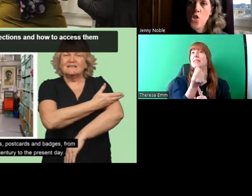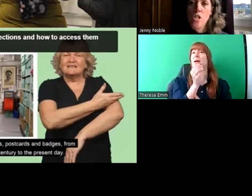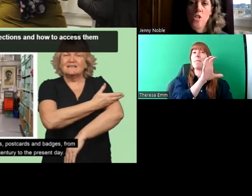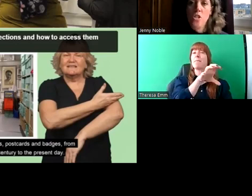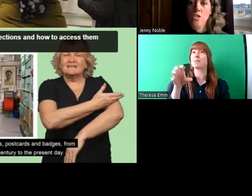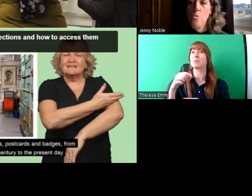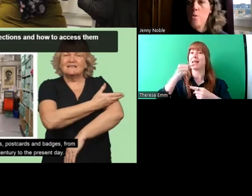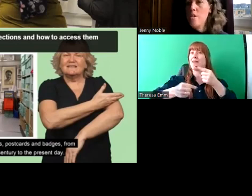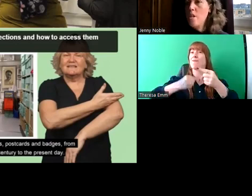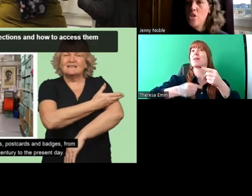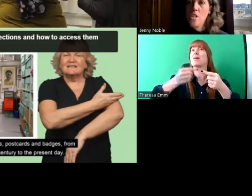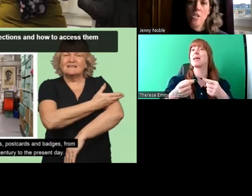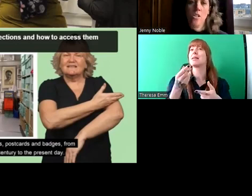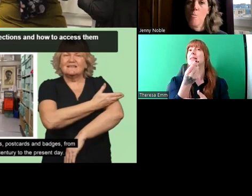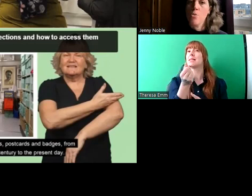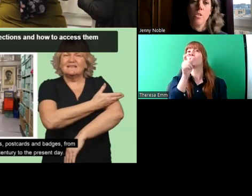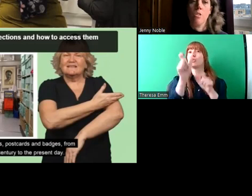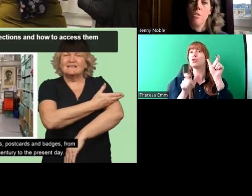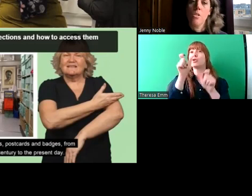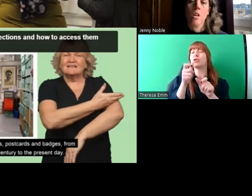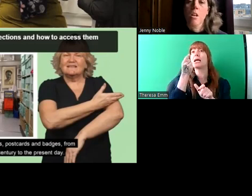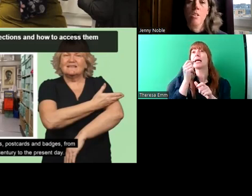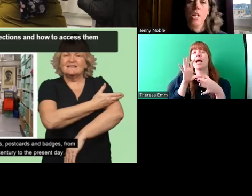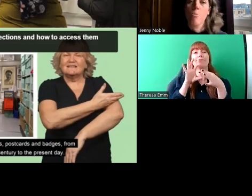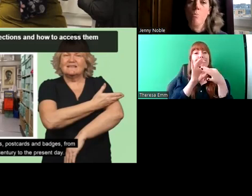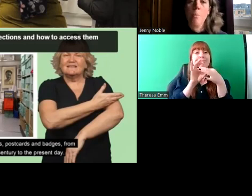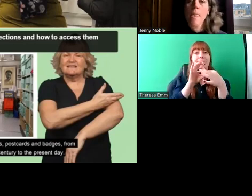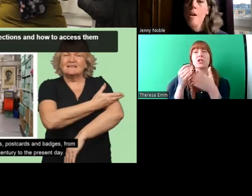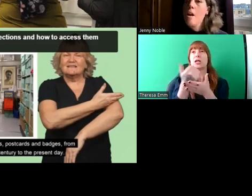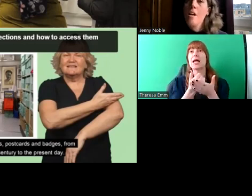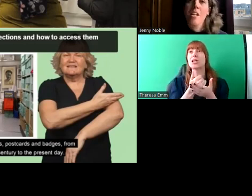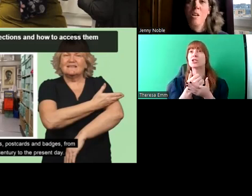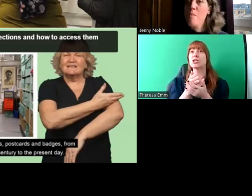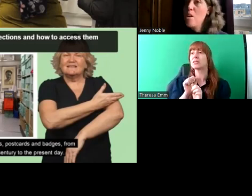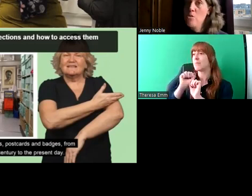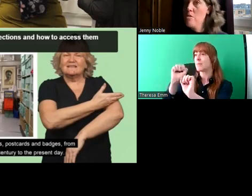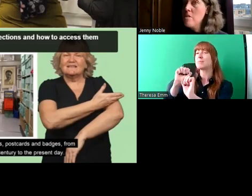students to work with the collections, to up their own skills and develop them and, also,